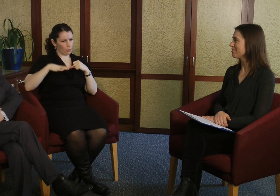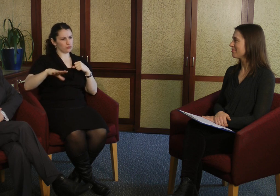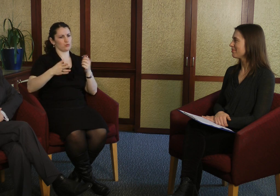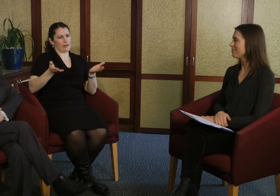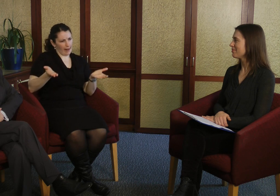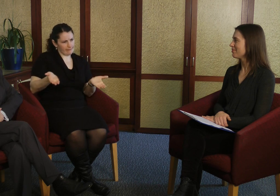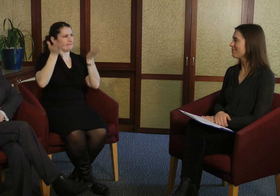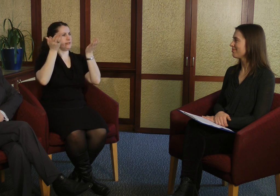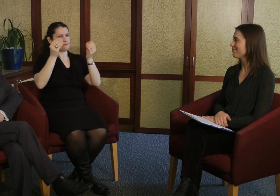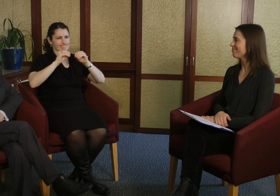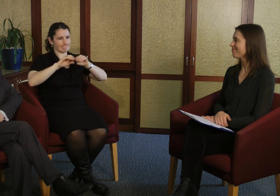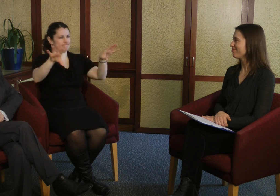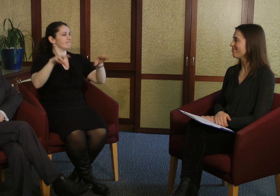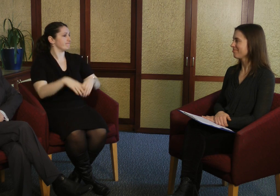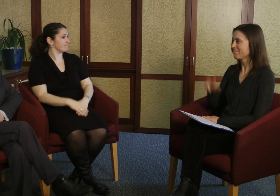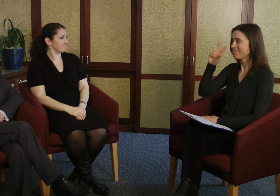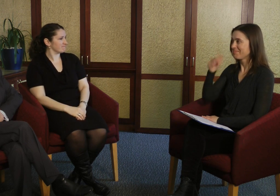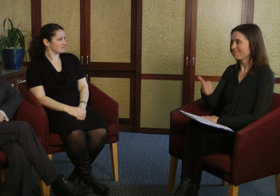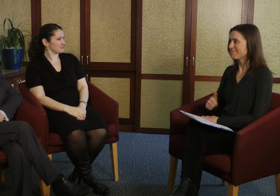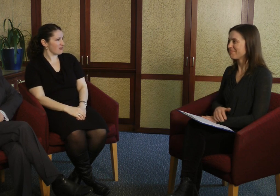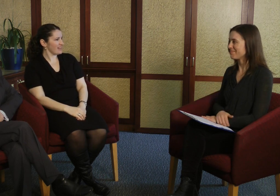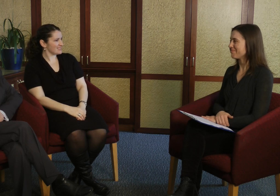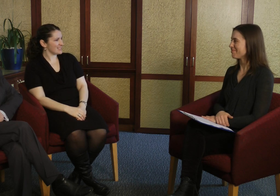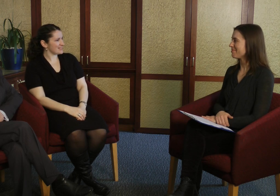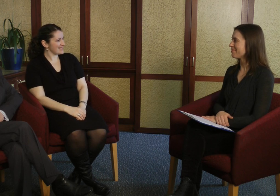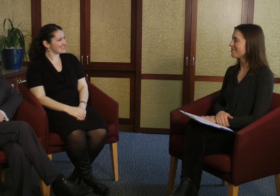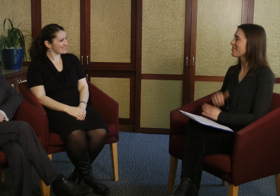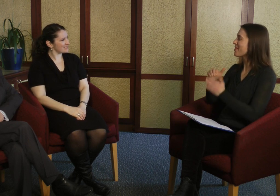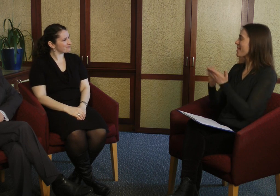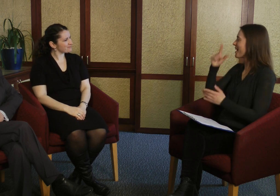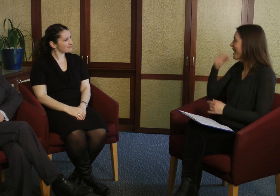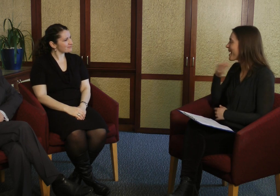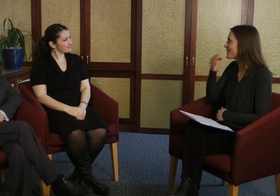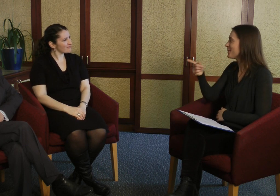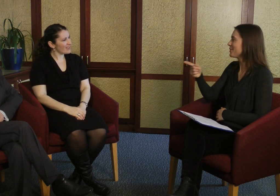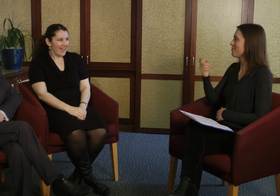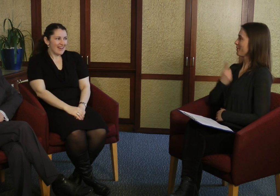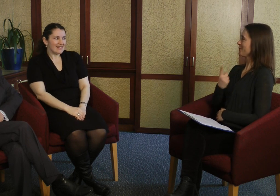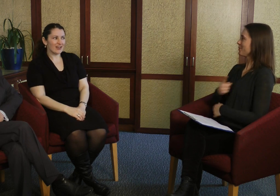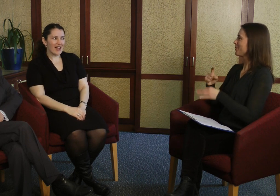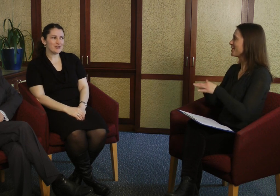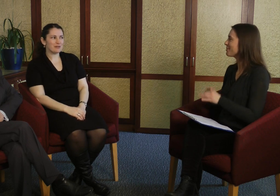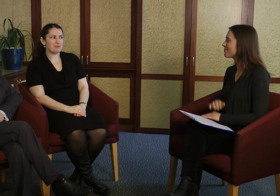N: Great, sounds fantastic. Now can I ask you a bit of a personal question, let's